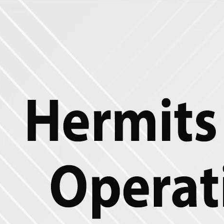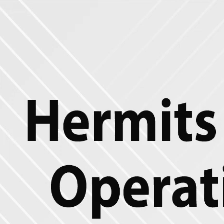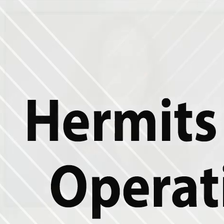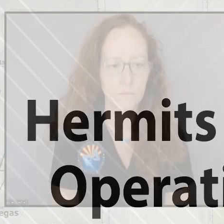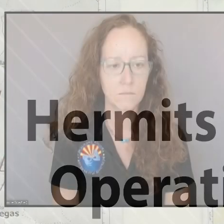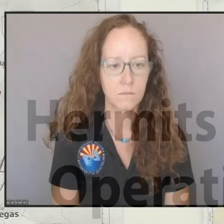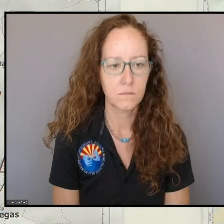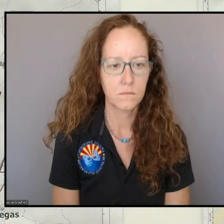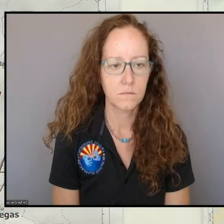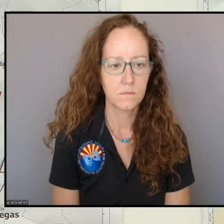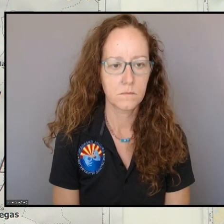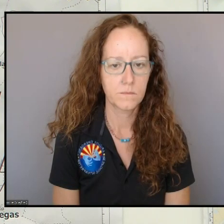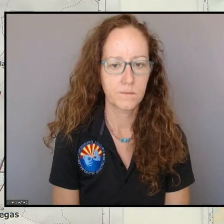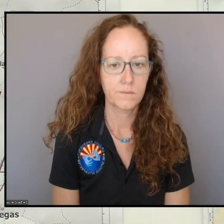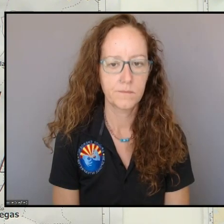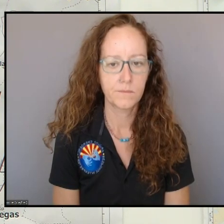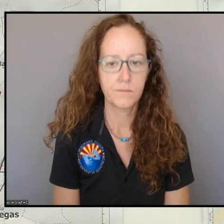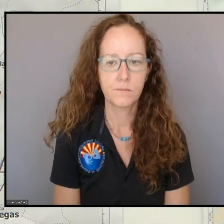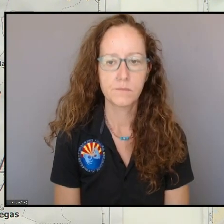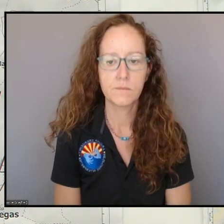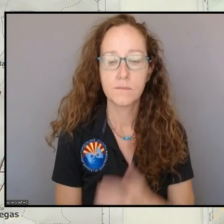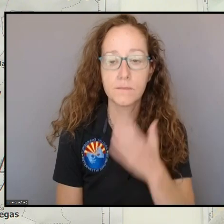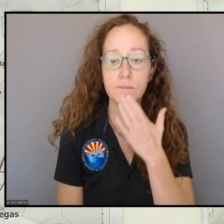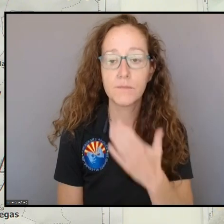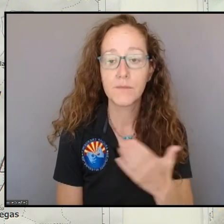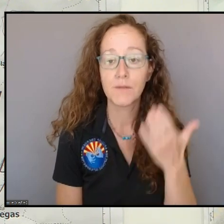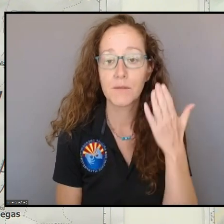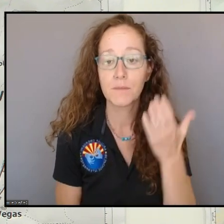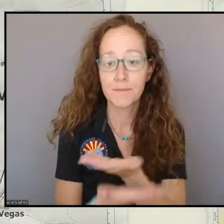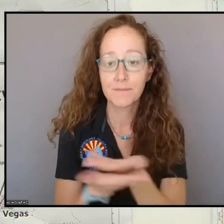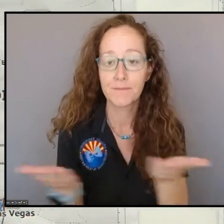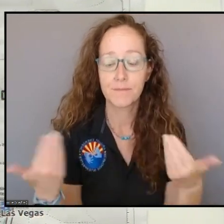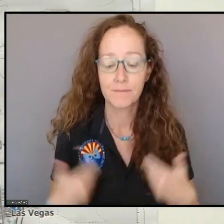Good morning everybody. John Chester, Operations Section Chief